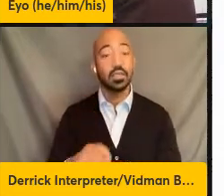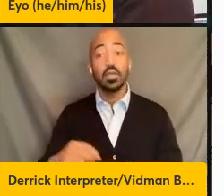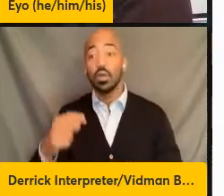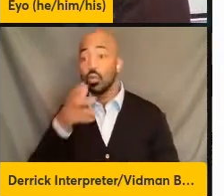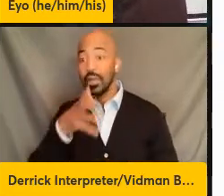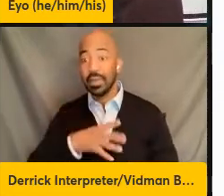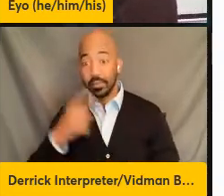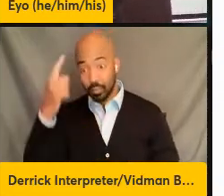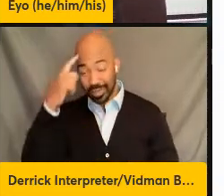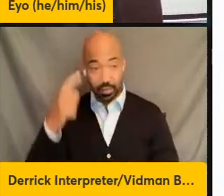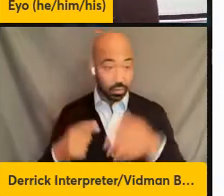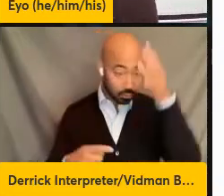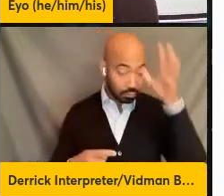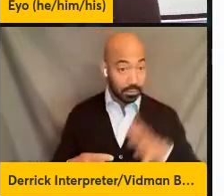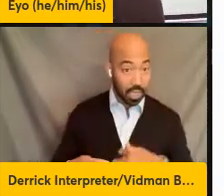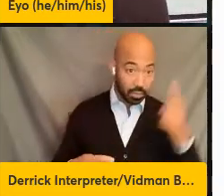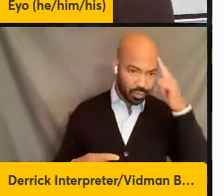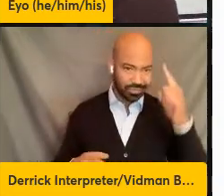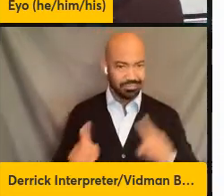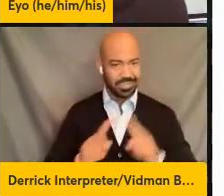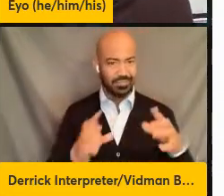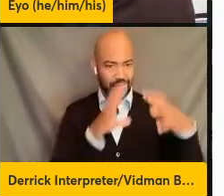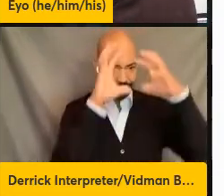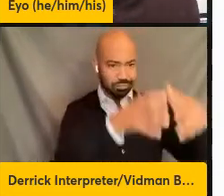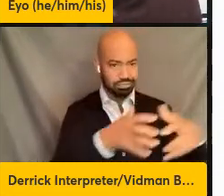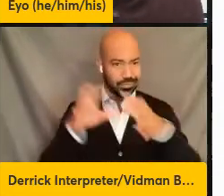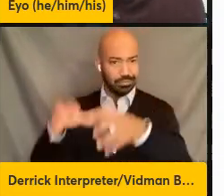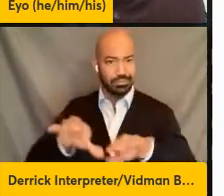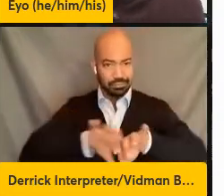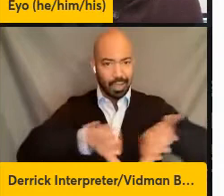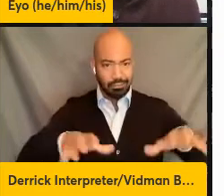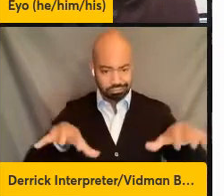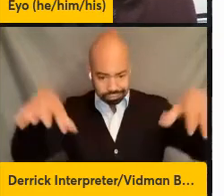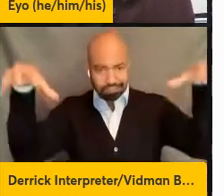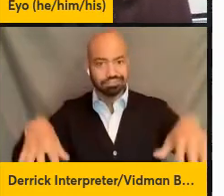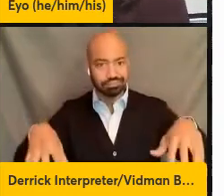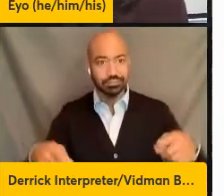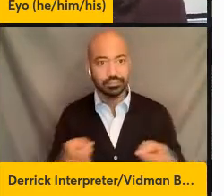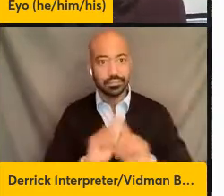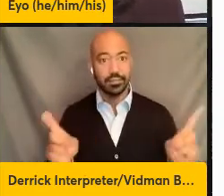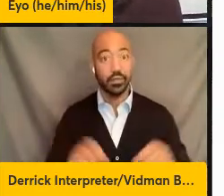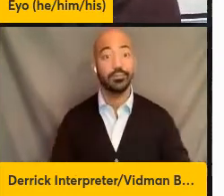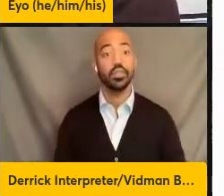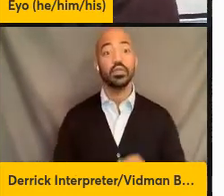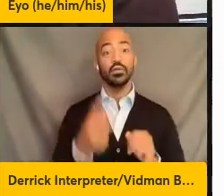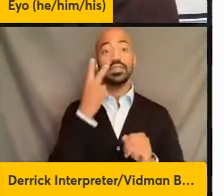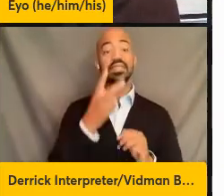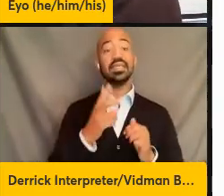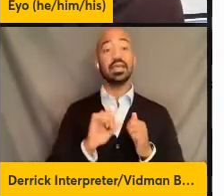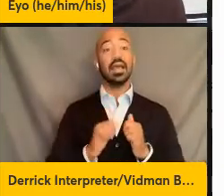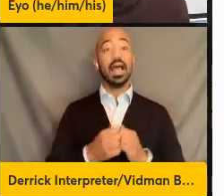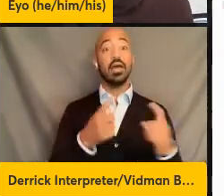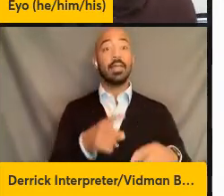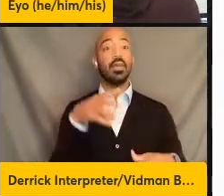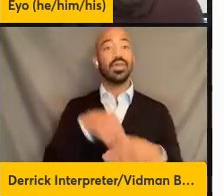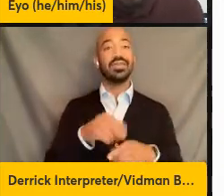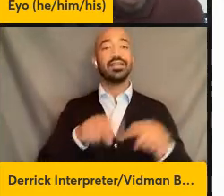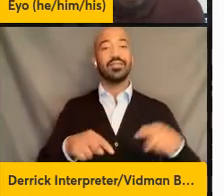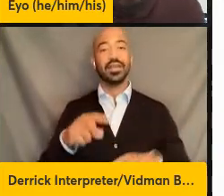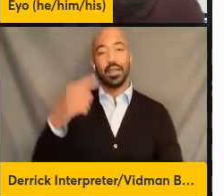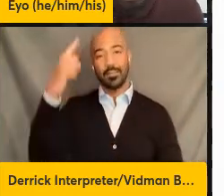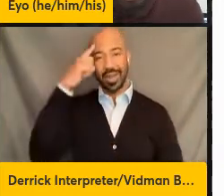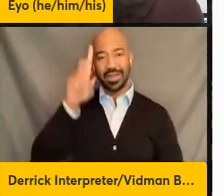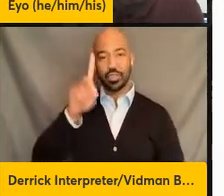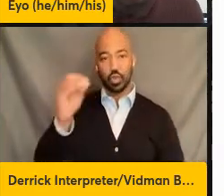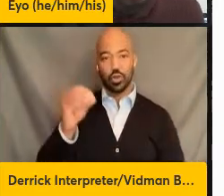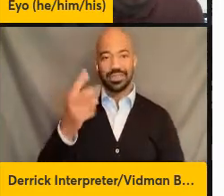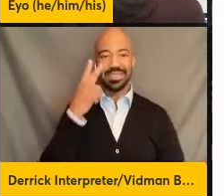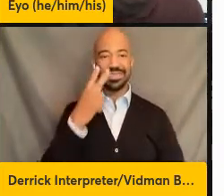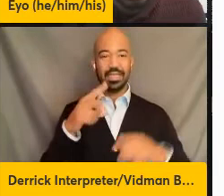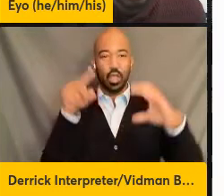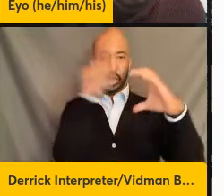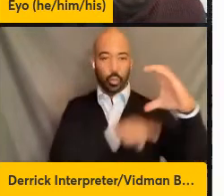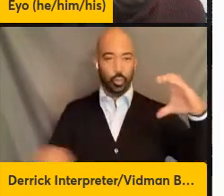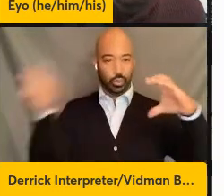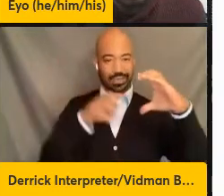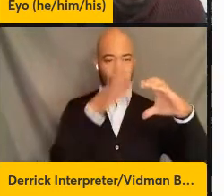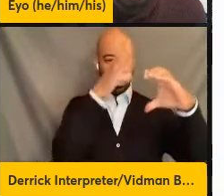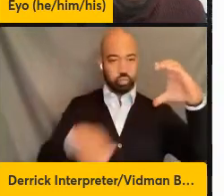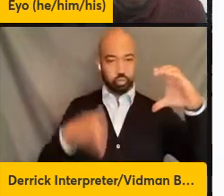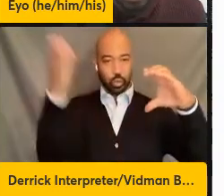actually shown in the course of different brain disorders. So this is a schematic over here showing some some disorders that